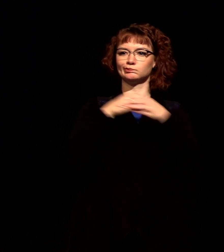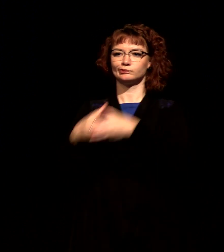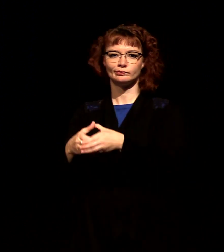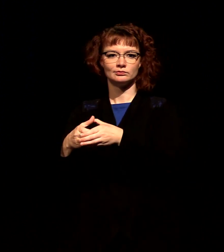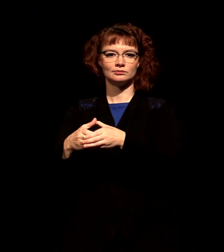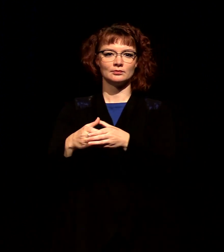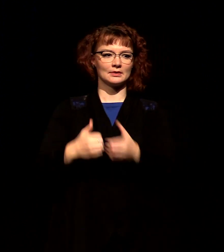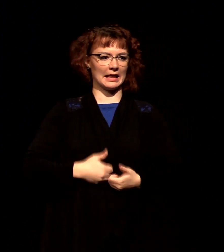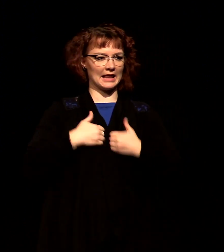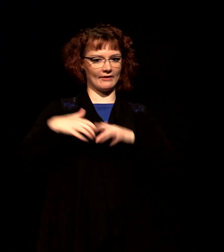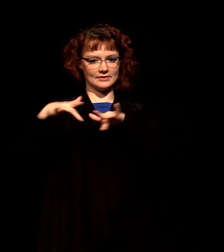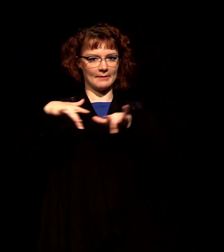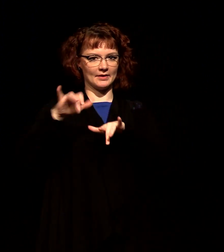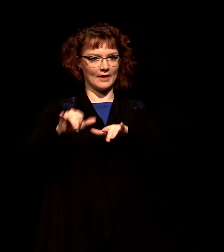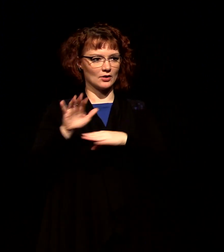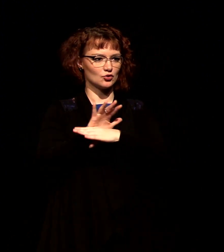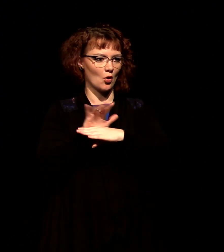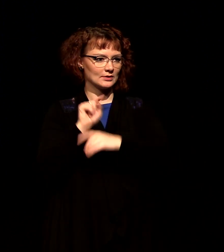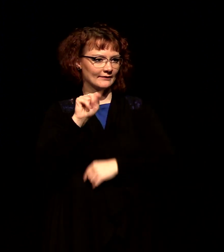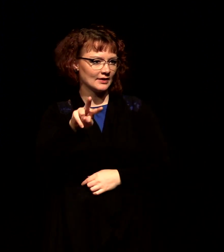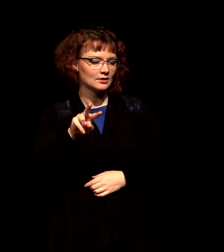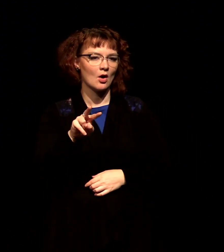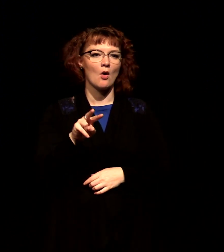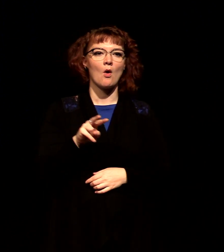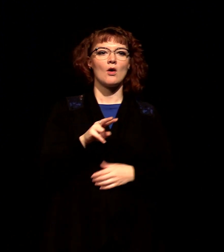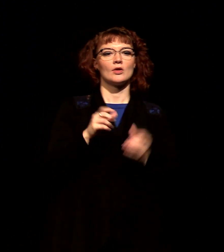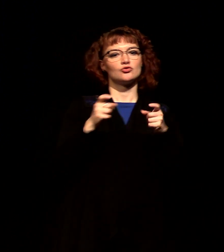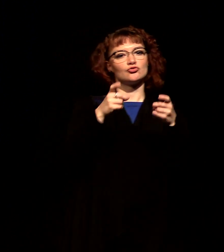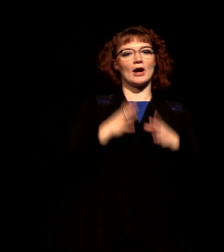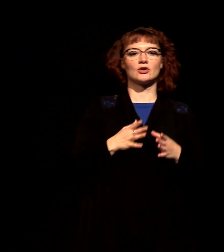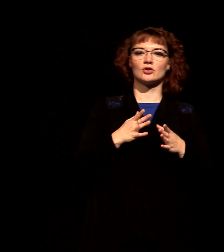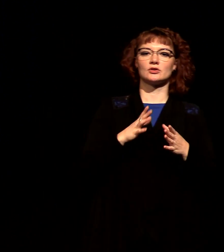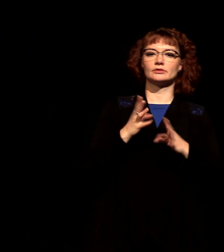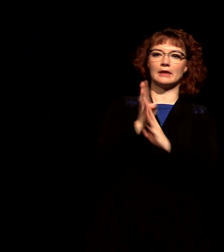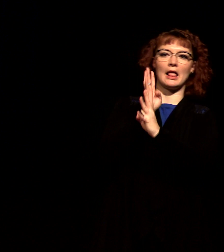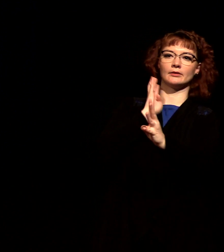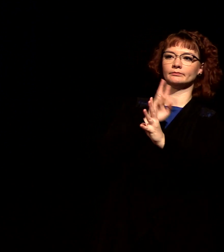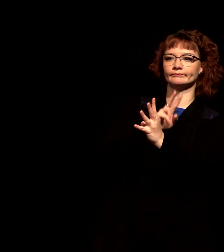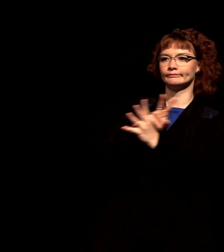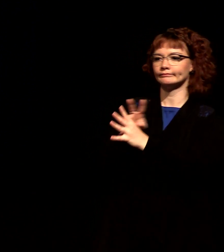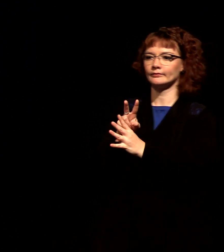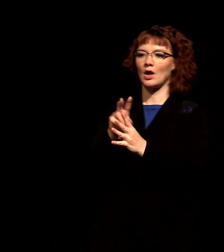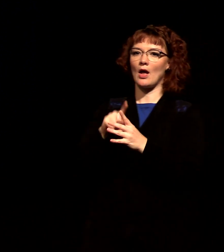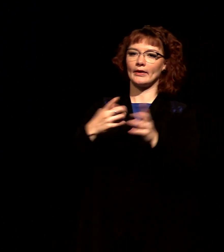shows, and you go in there, and the tech director is out there, and you're waiting for the main person to come out. But